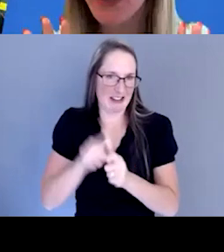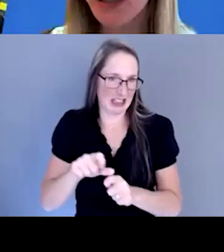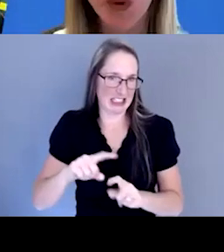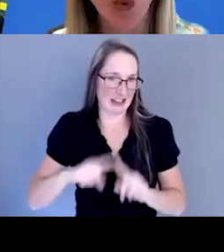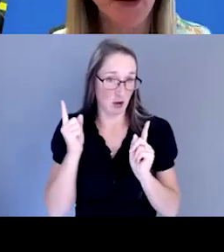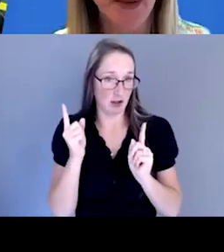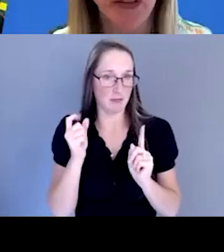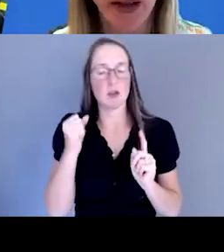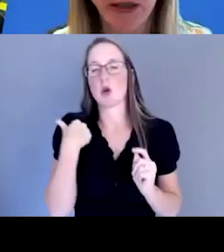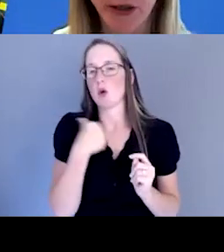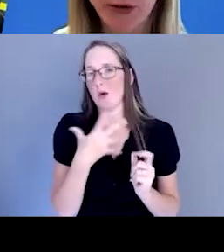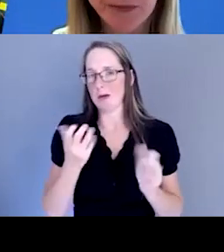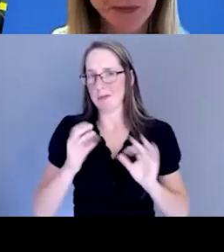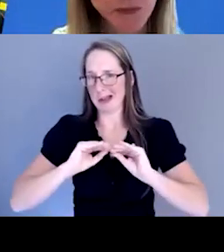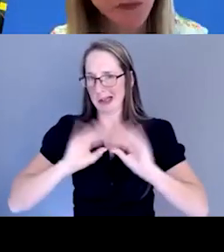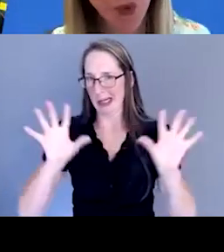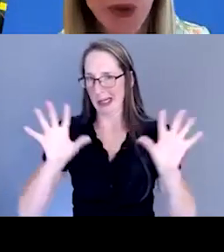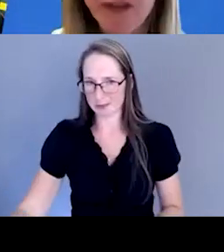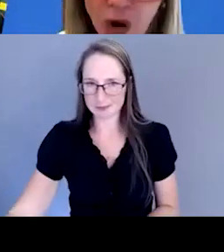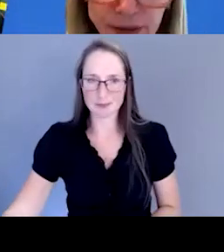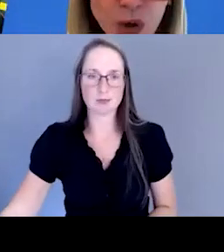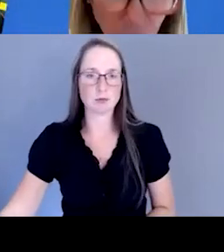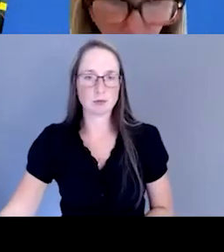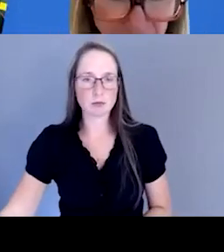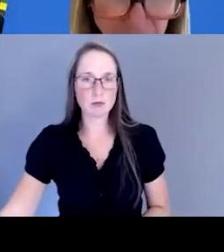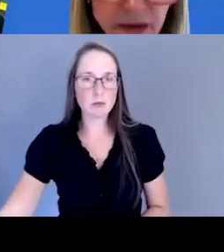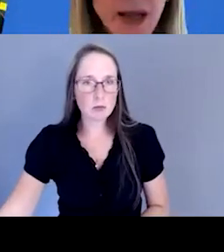We want to make that clear. We have also updated